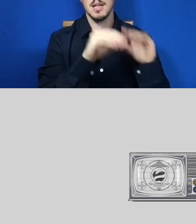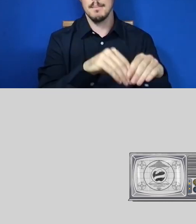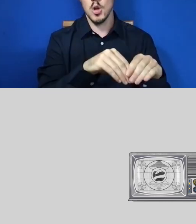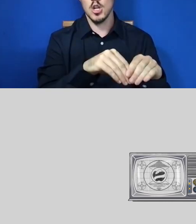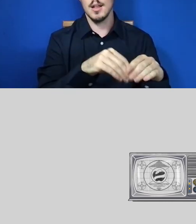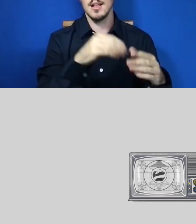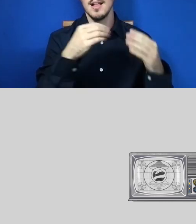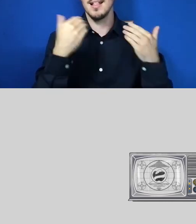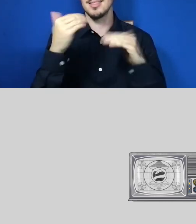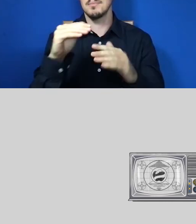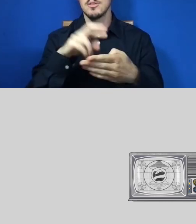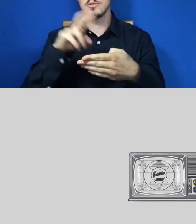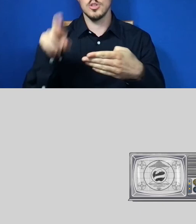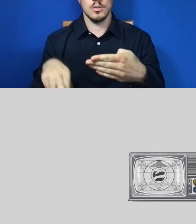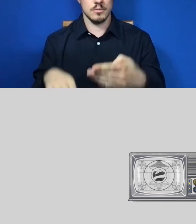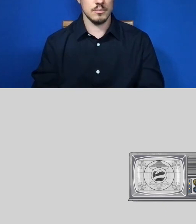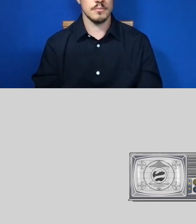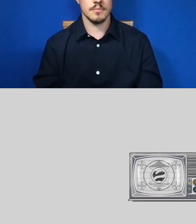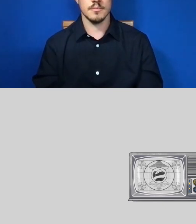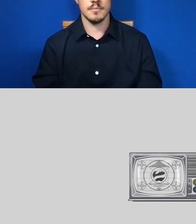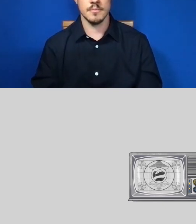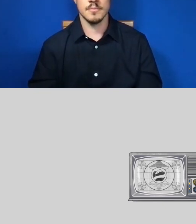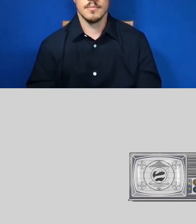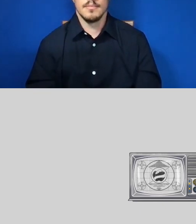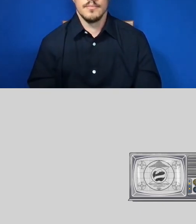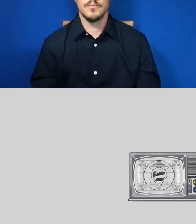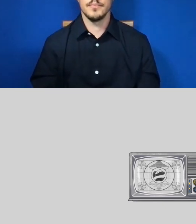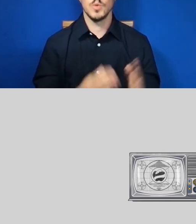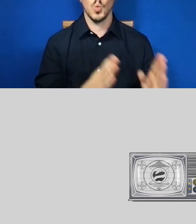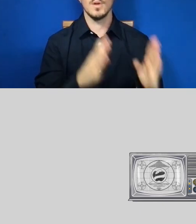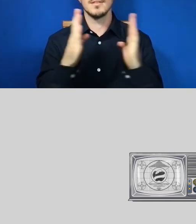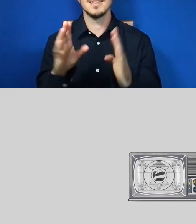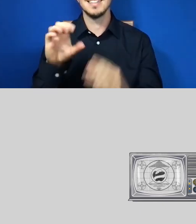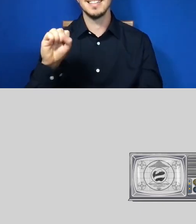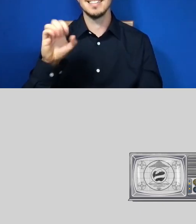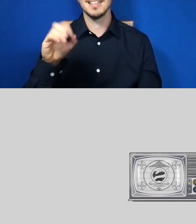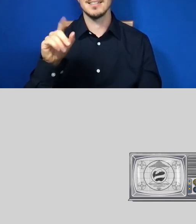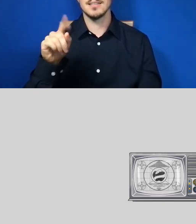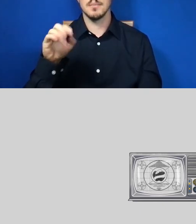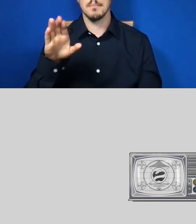and we get fixed and static input. Or sentiment classification.